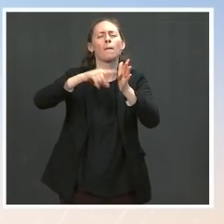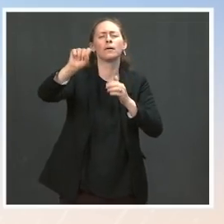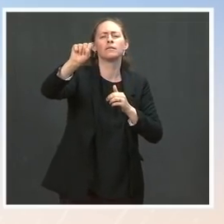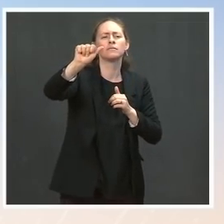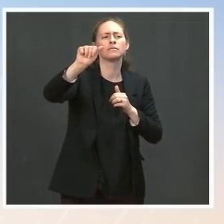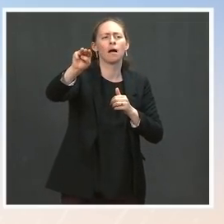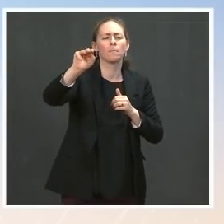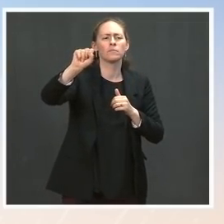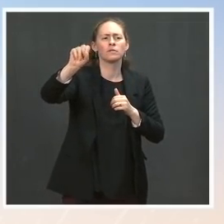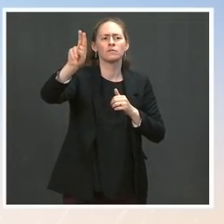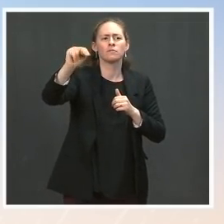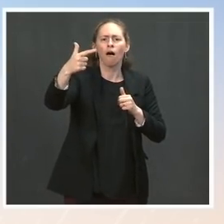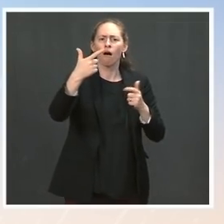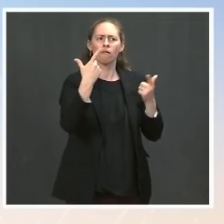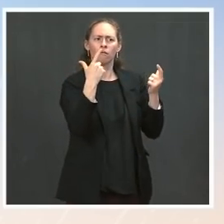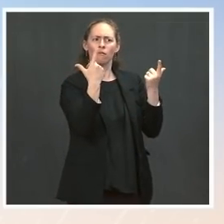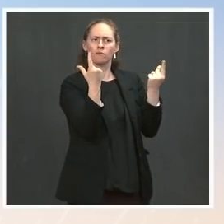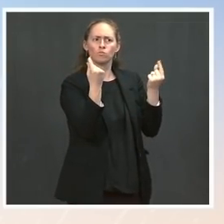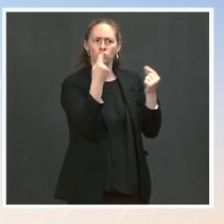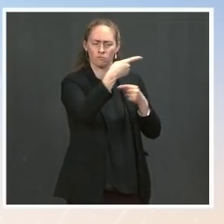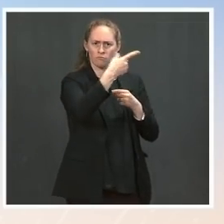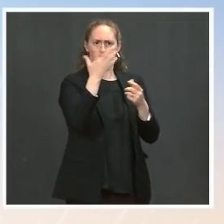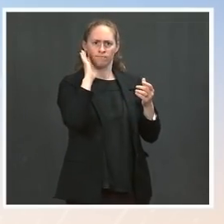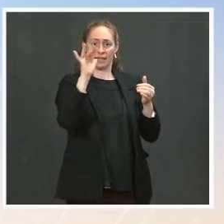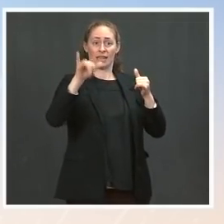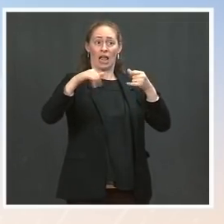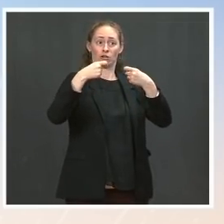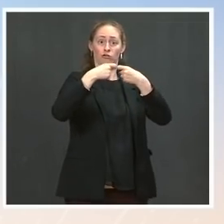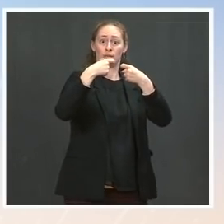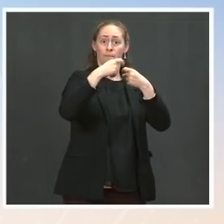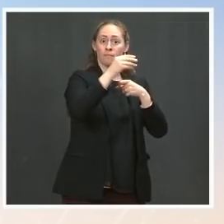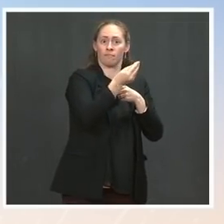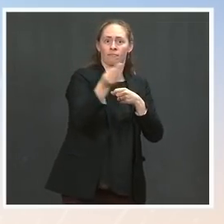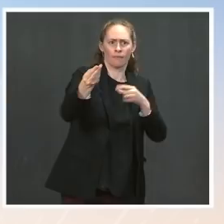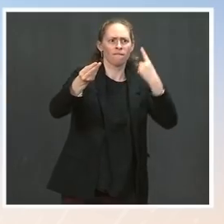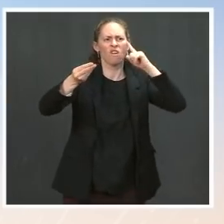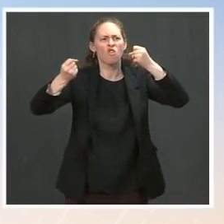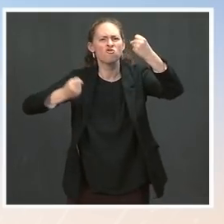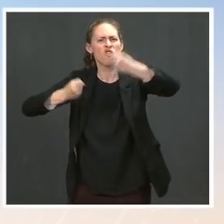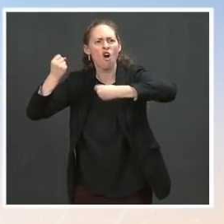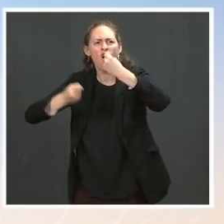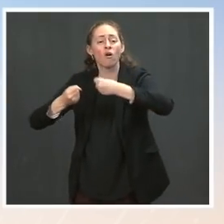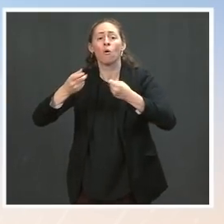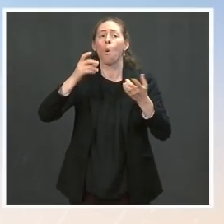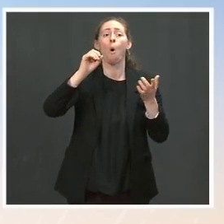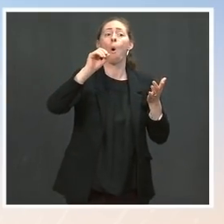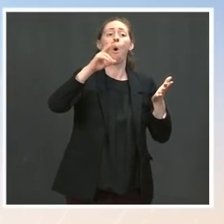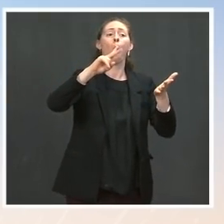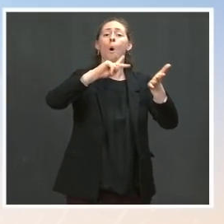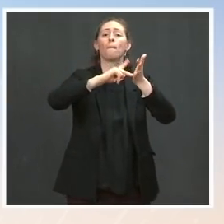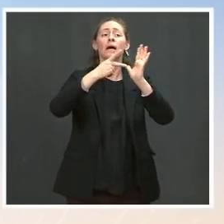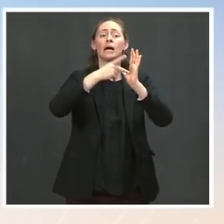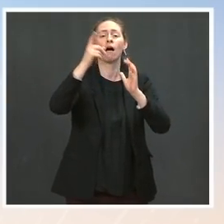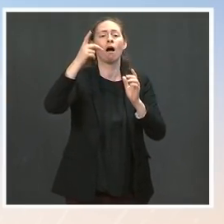Or, you know, any thoughts on perhaps getting rid of regulations that will help kick in supplies for automakers?